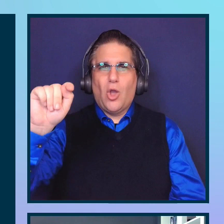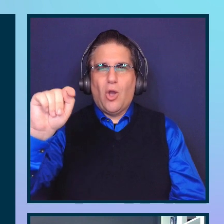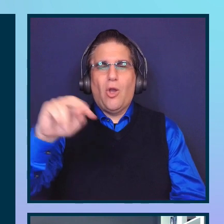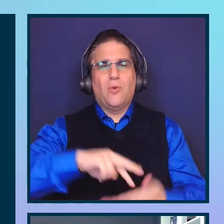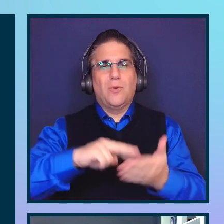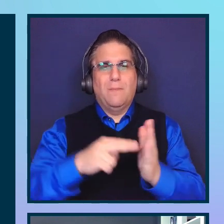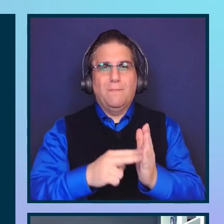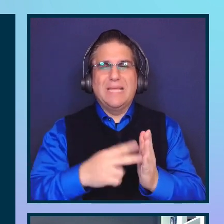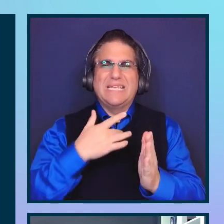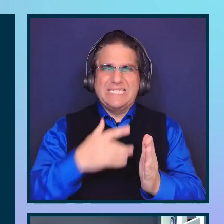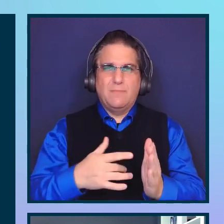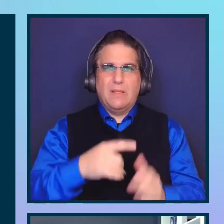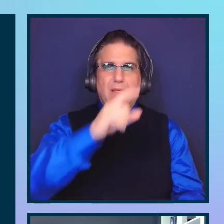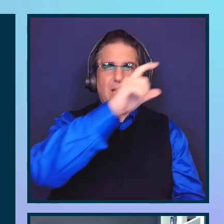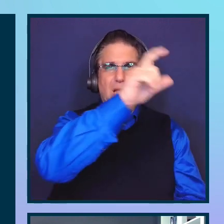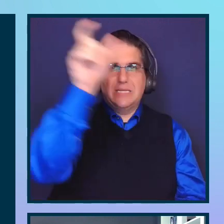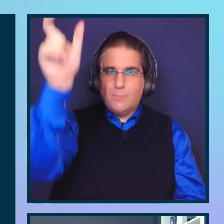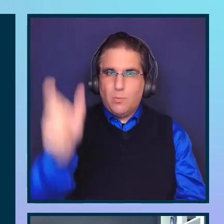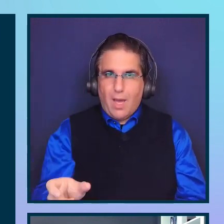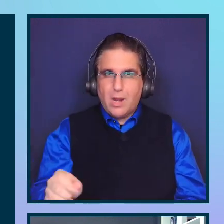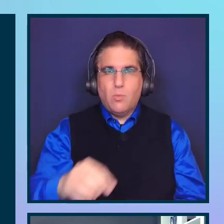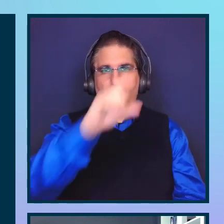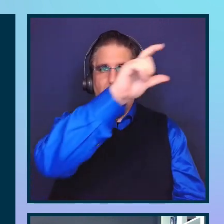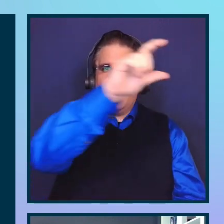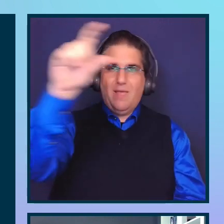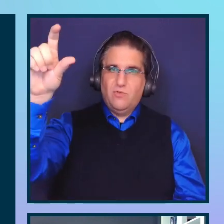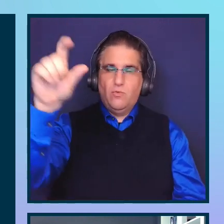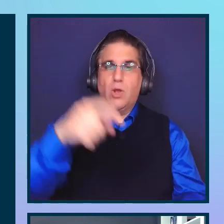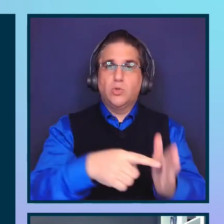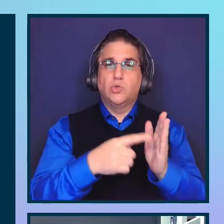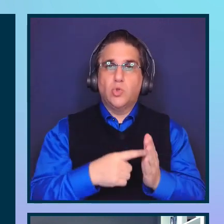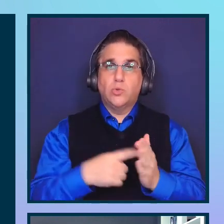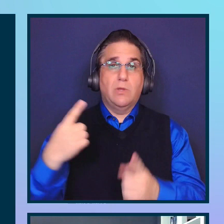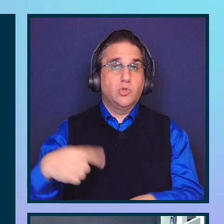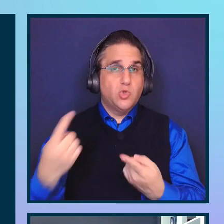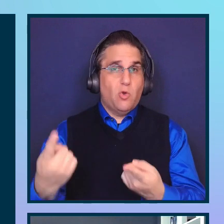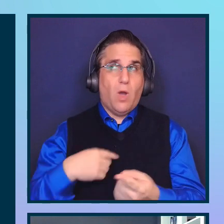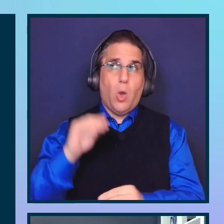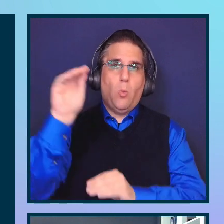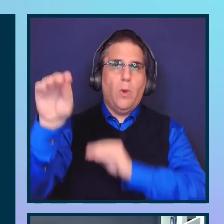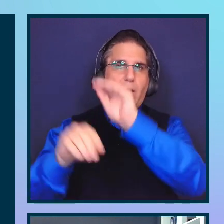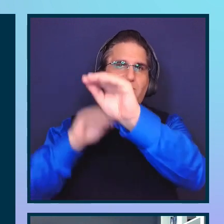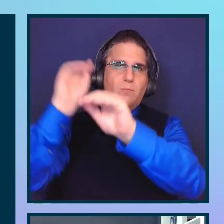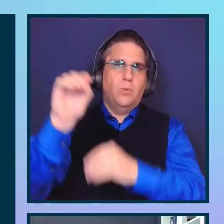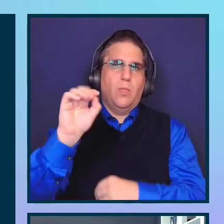or left to right, to show you what you have added to the cart. So super important for this specific step